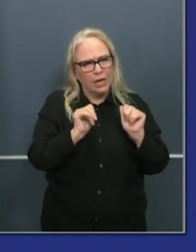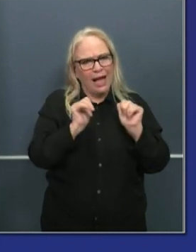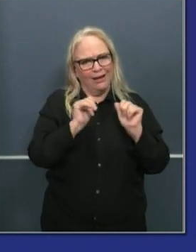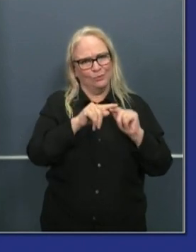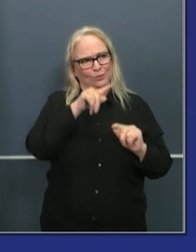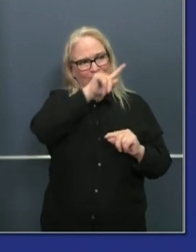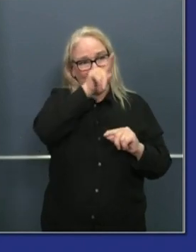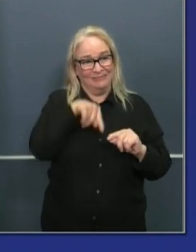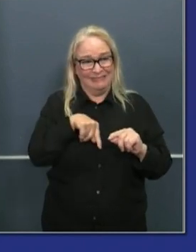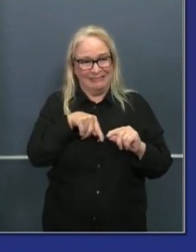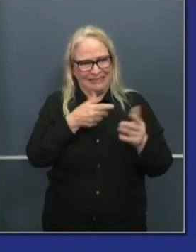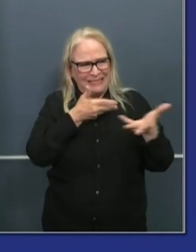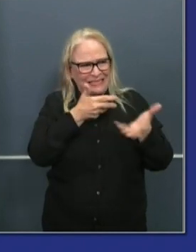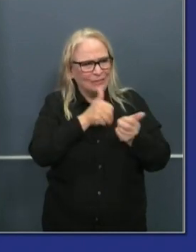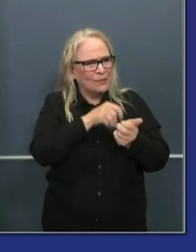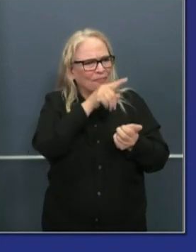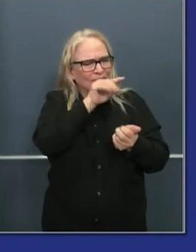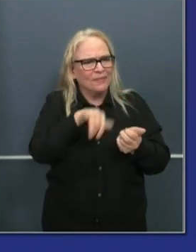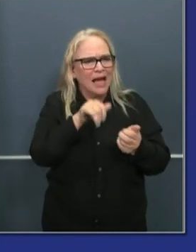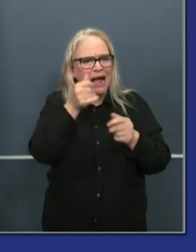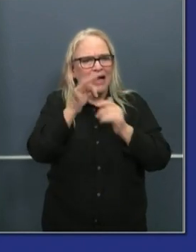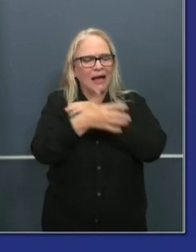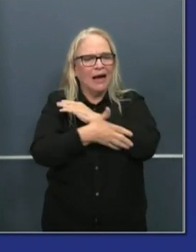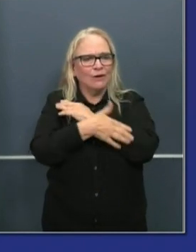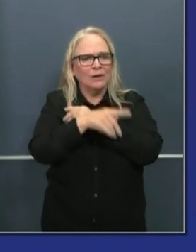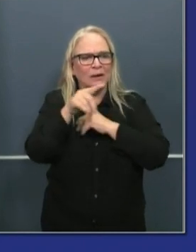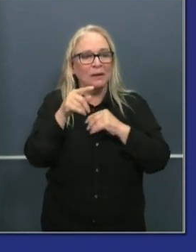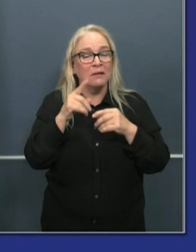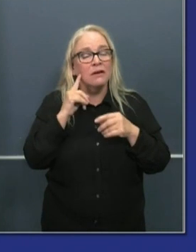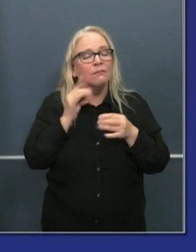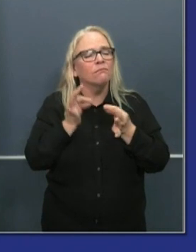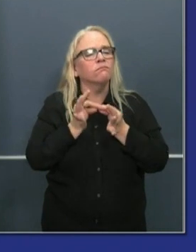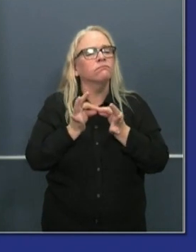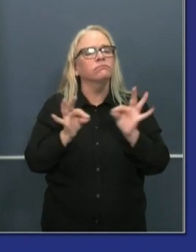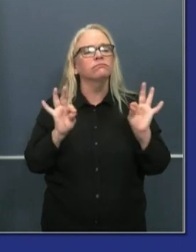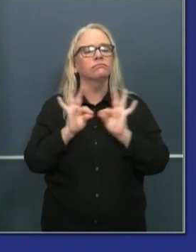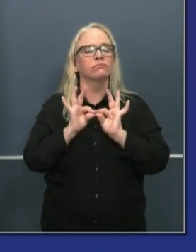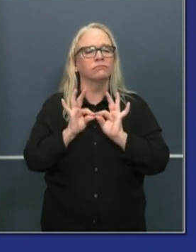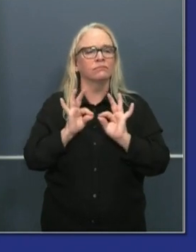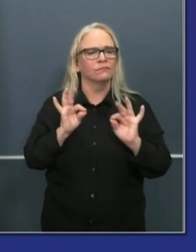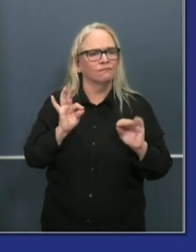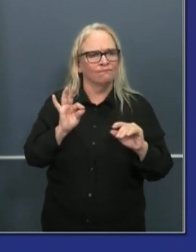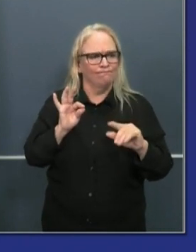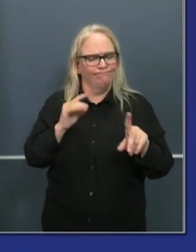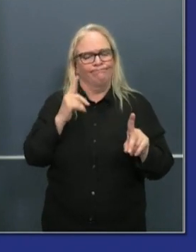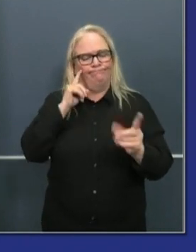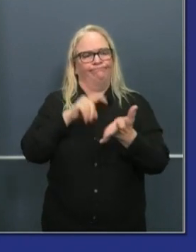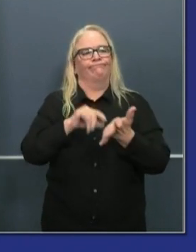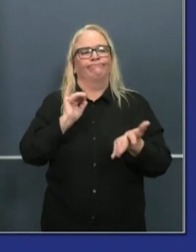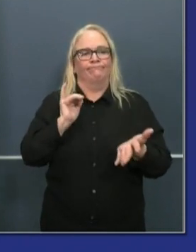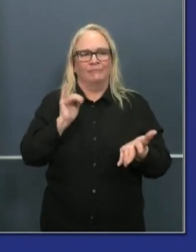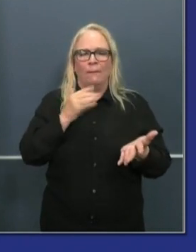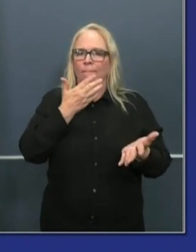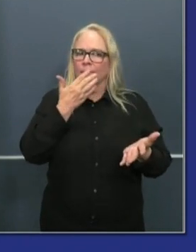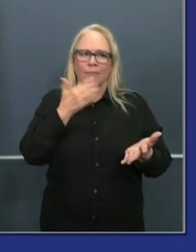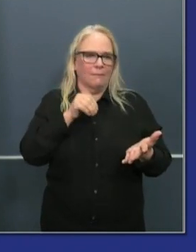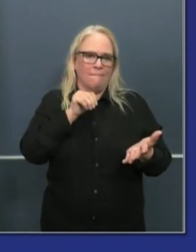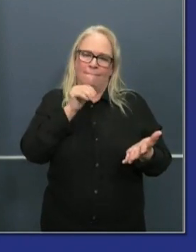THE ANNOUNCEMENT IN THIS PLACE, BUT AGAIN LOOKING AT THE TOTALITY OF THE 19 COUNTIES WITH INCREASED SPREAD AND CONCERNED. WE ARE TRYING TO BUILD AROUND A